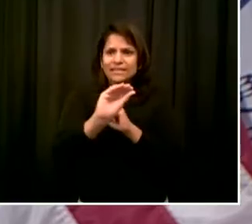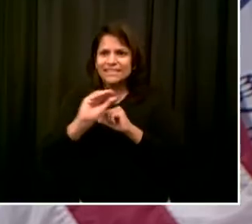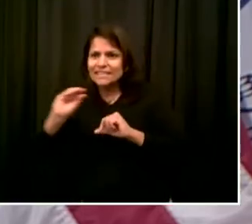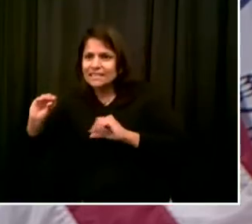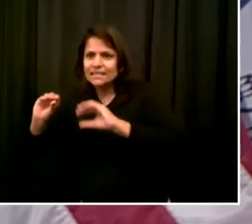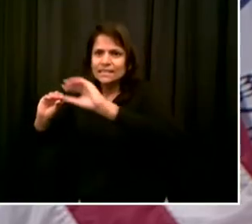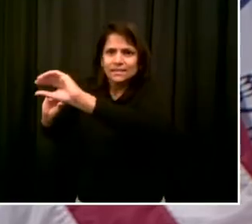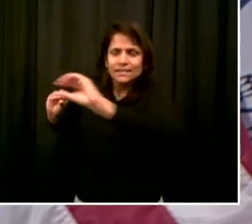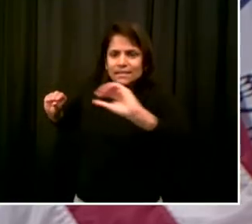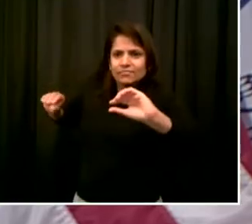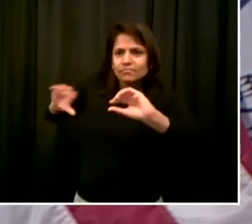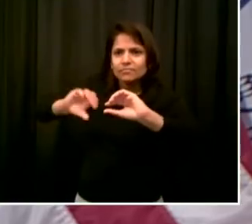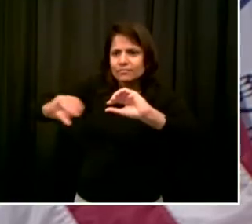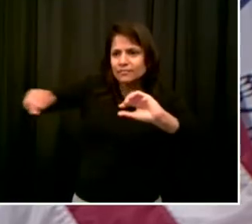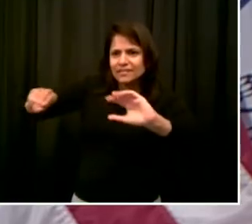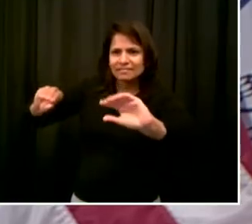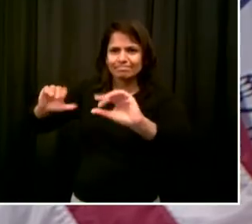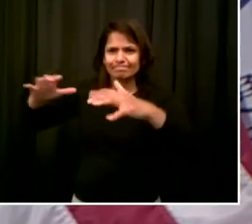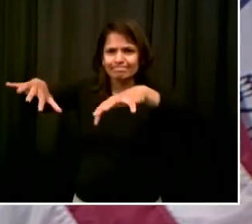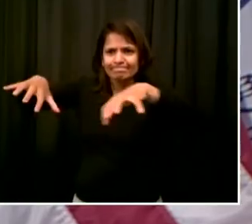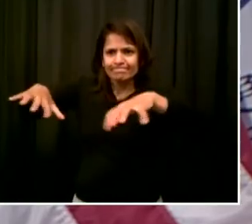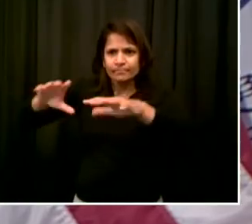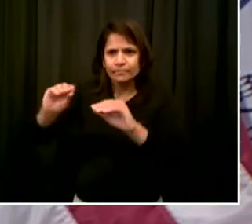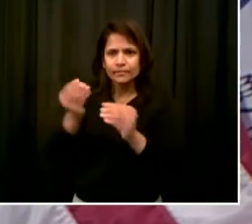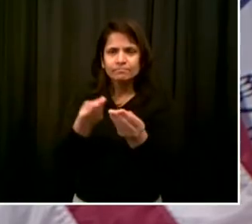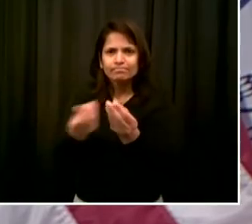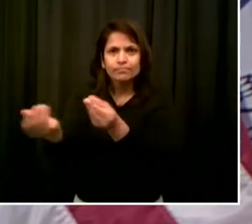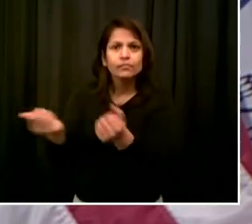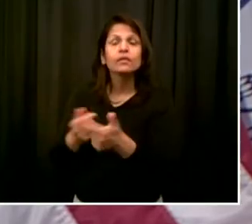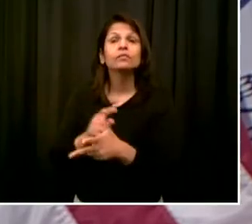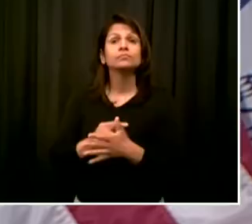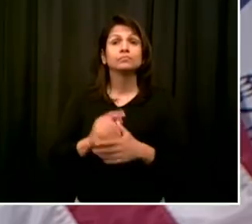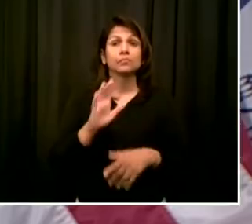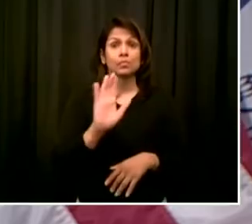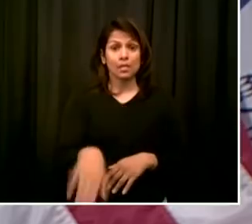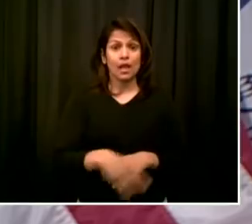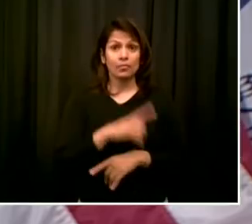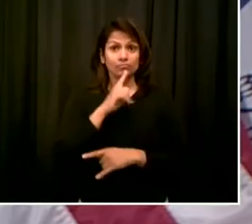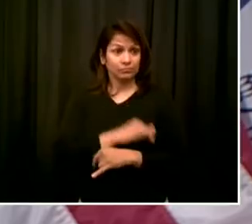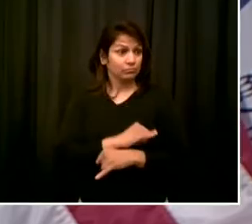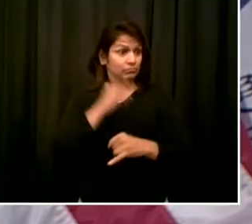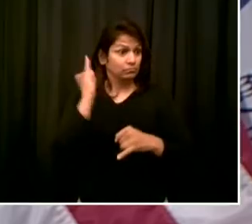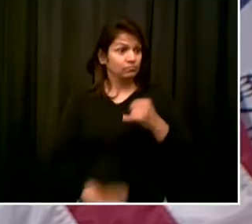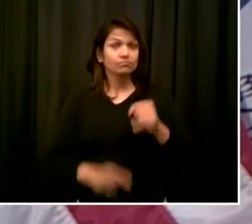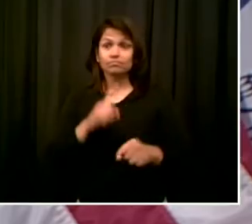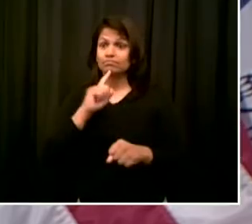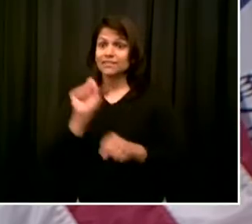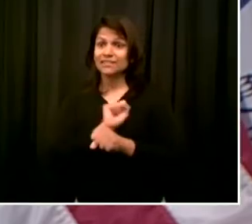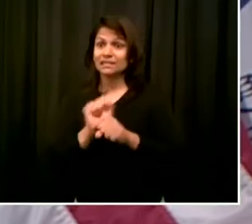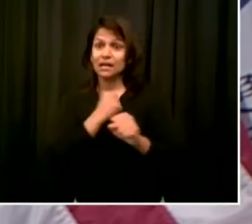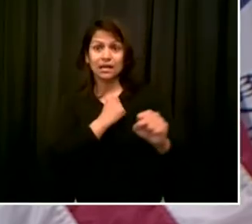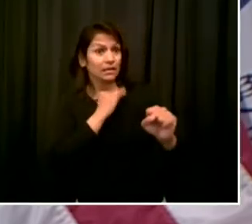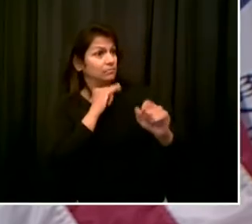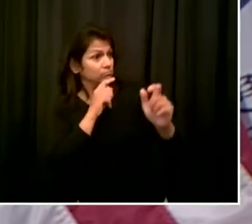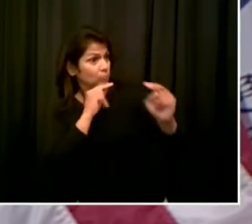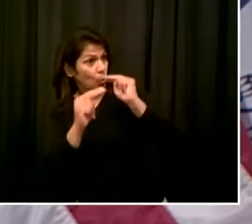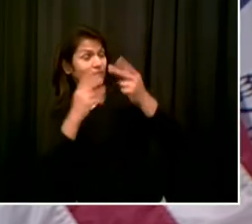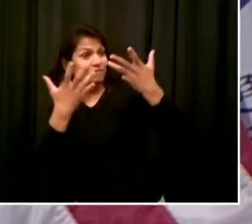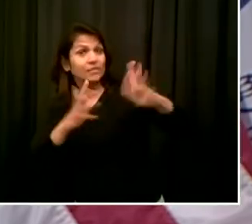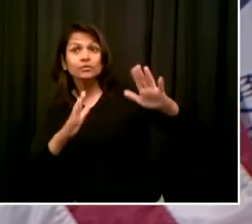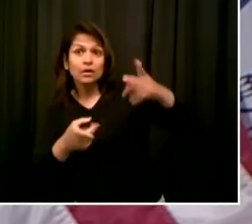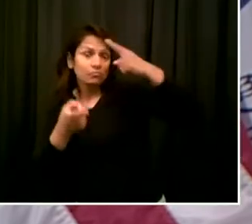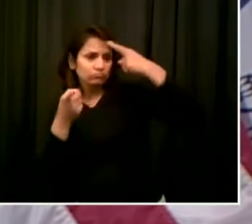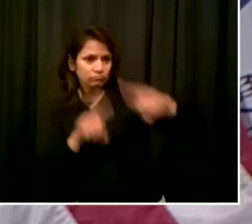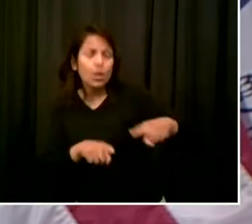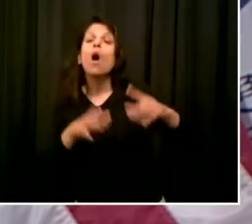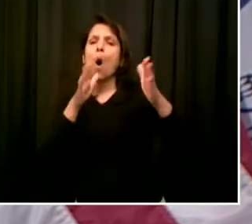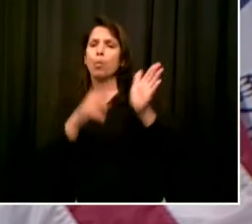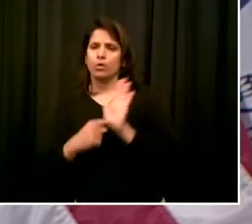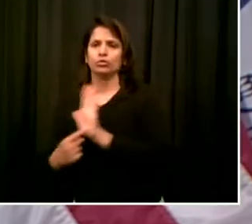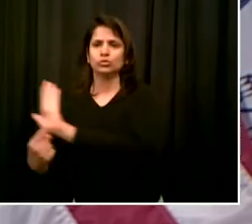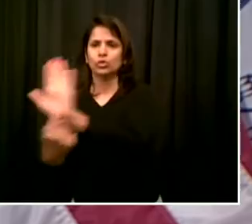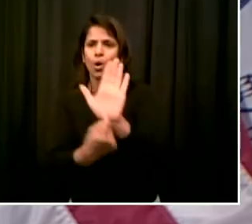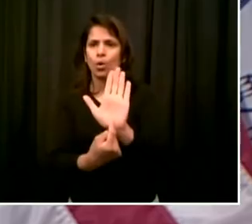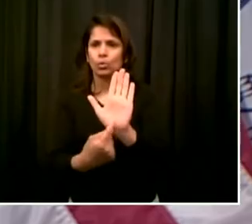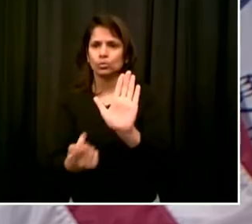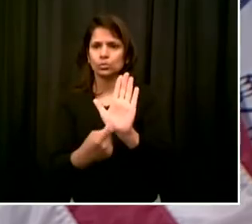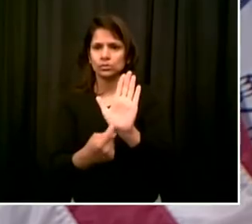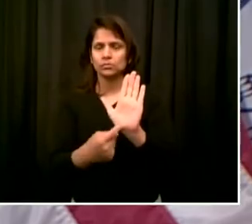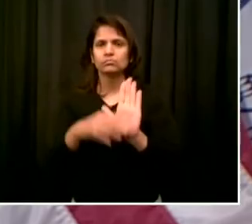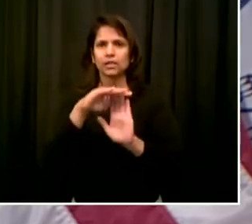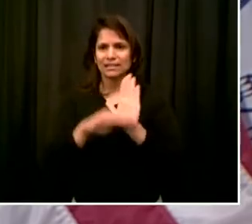IT IS DONE OVER TIME AND SAFELY